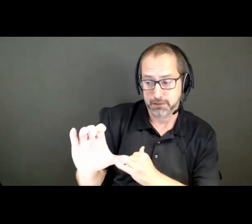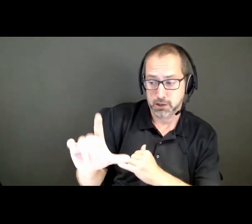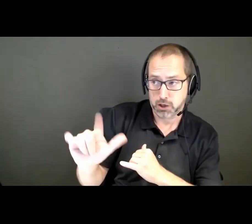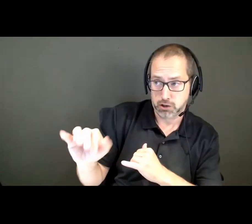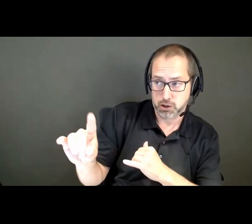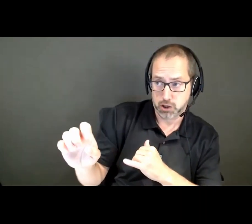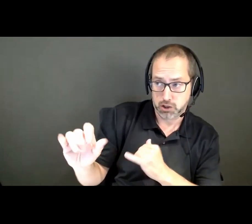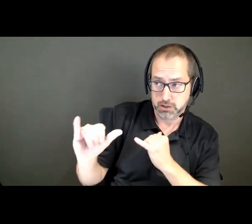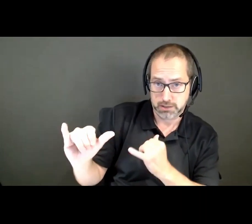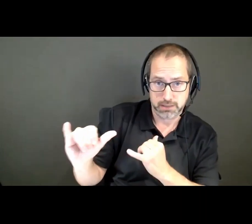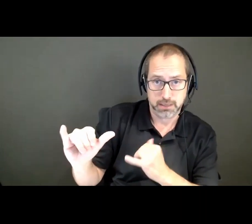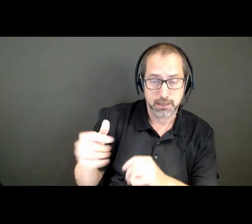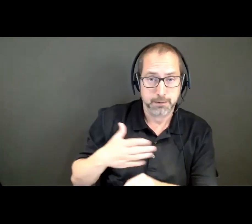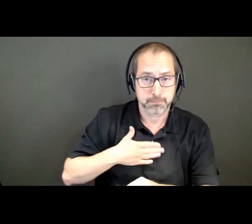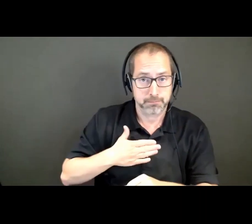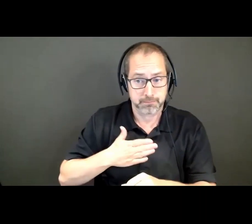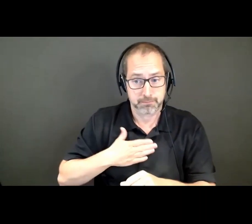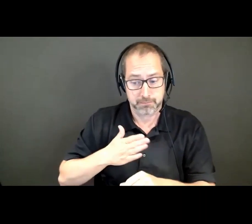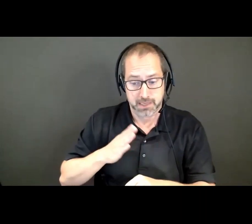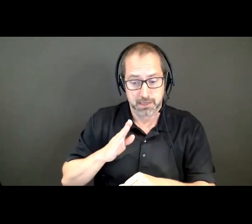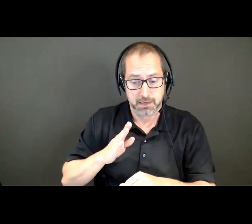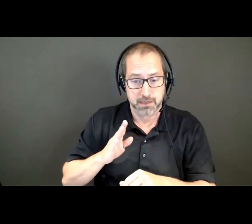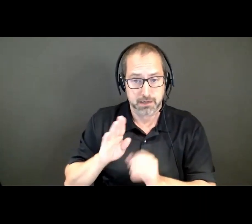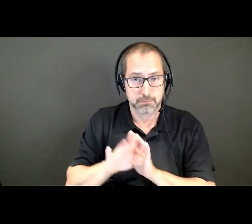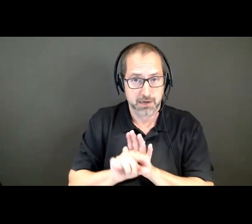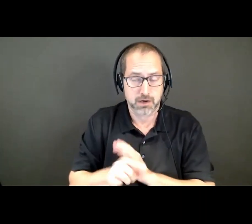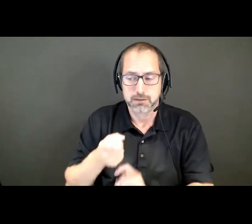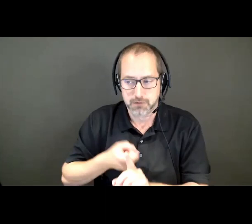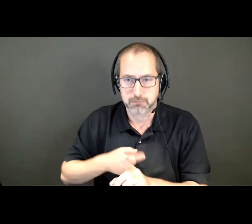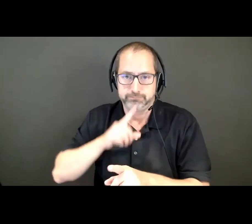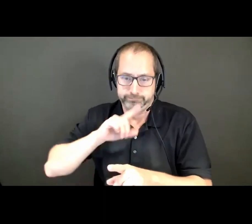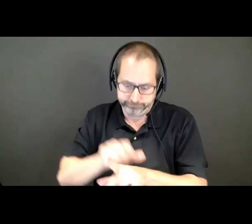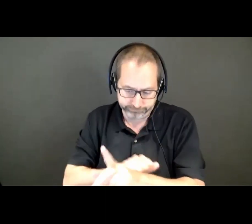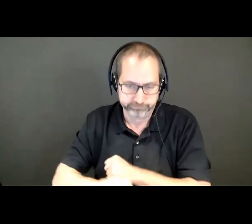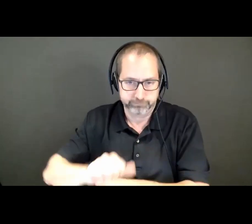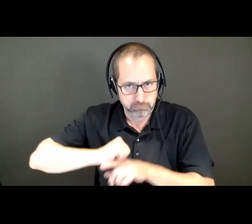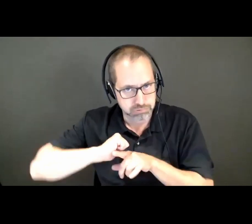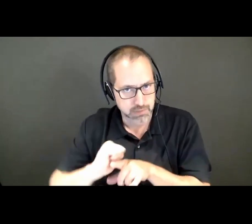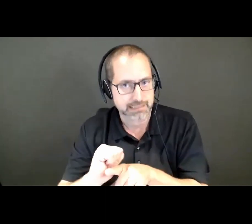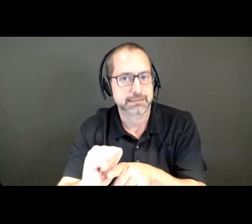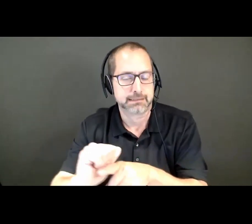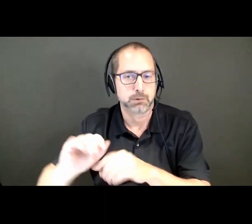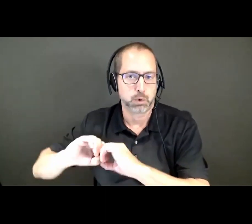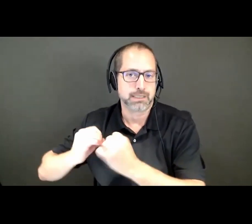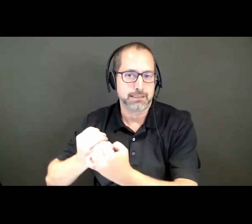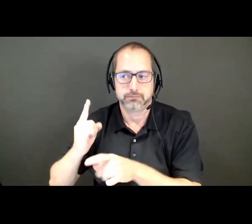very much a practitioner organization in my past 30 years, so we were unable to afford research.